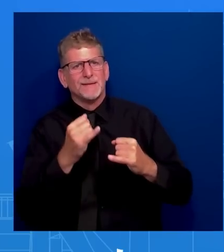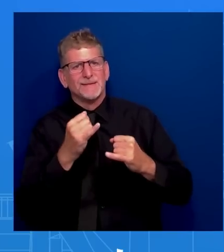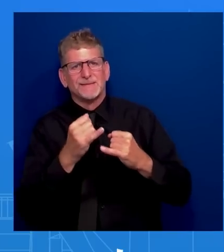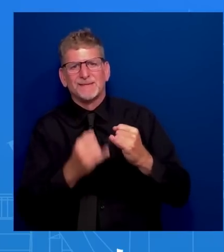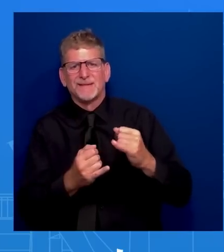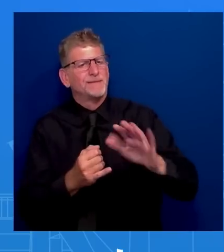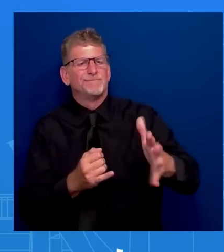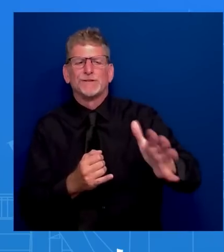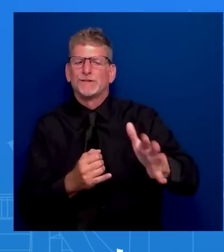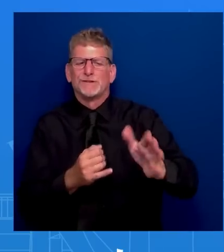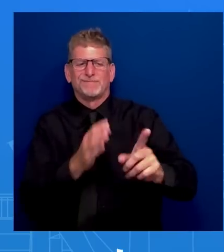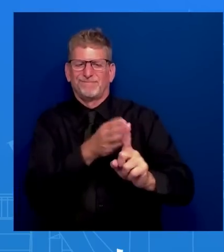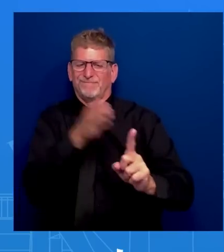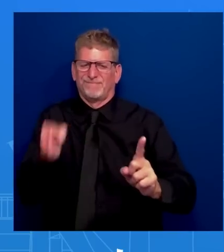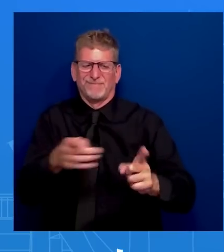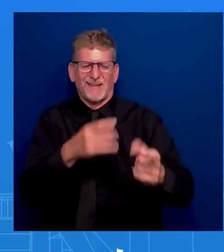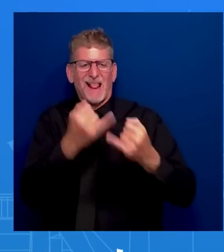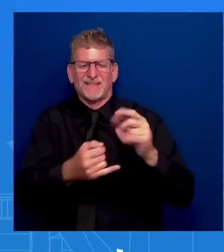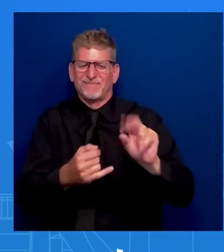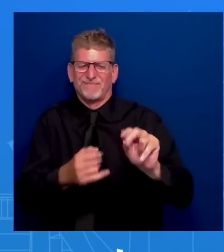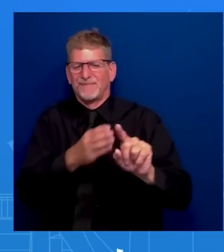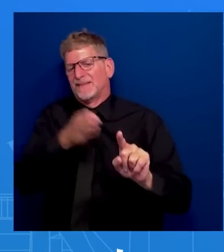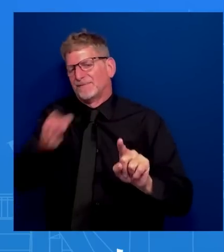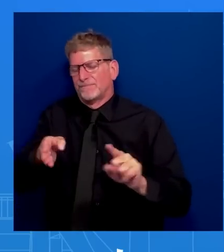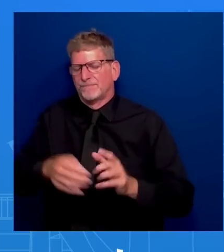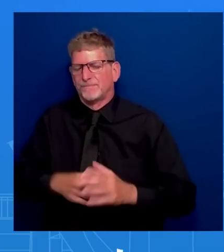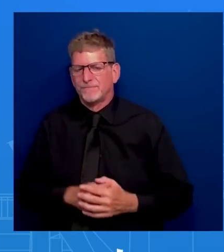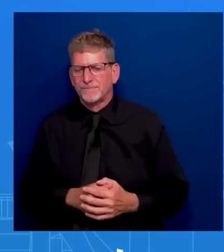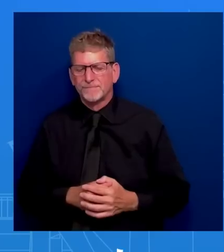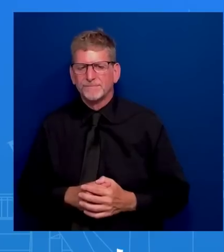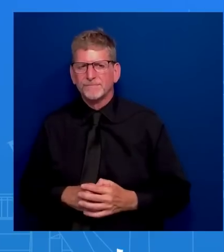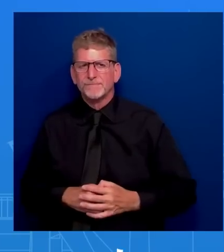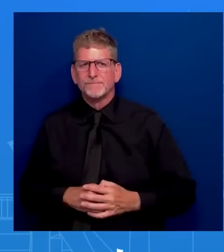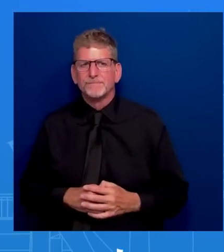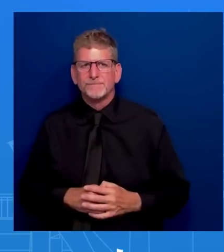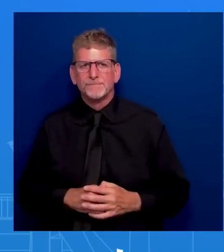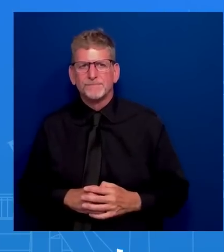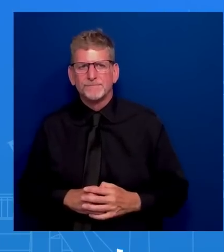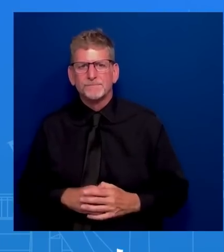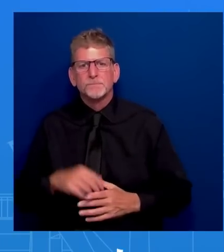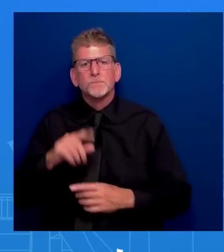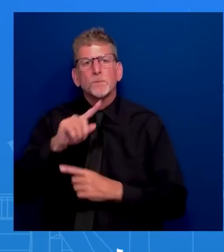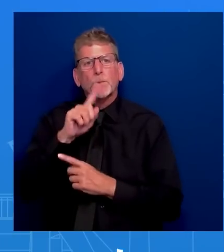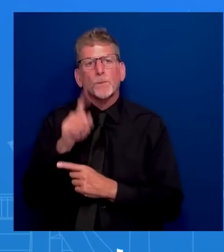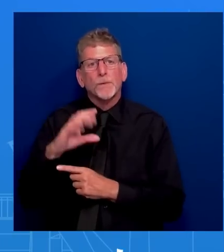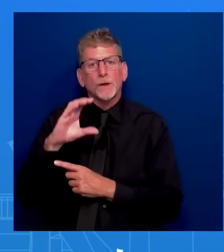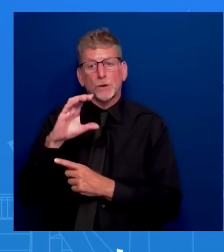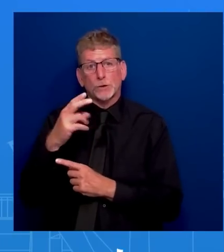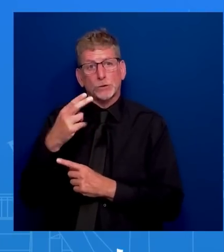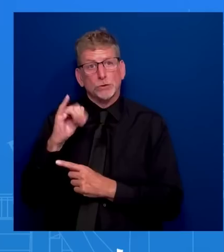The Press: Thank you. On the CHIPS Act signing today. With semiconductors primarily being manufactured